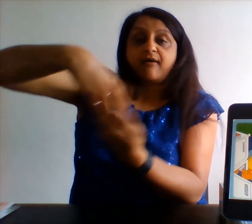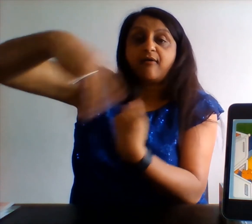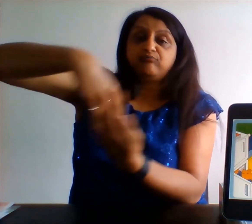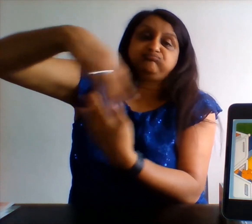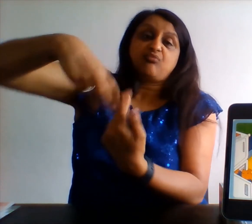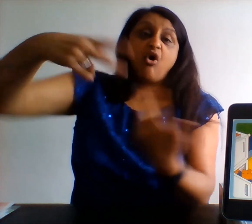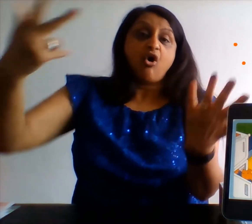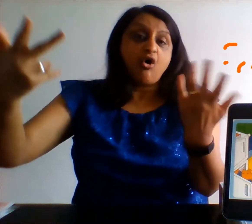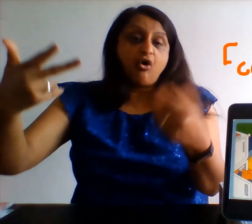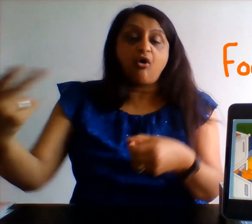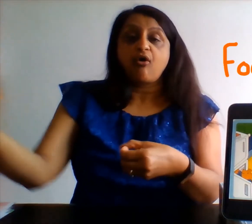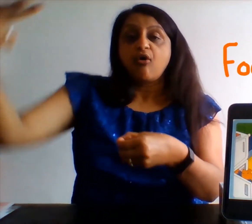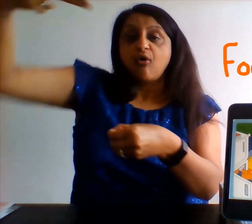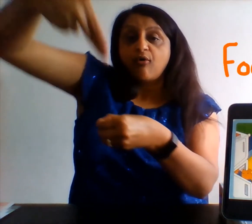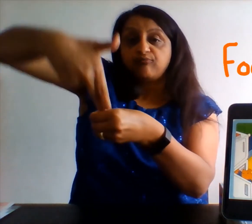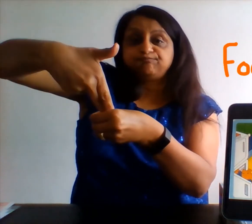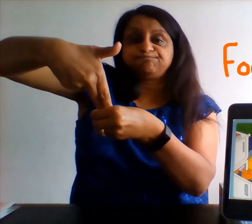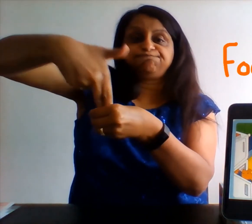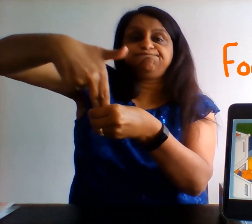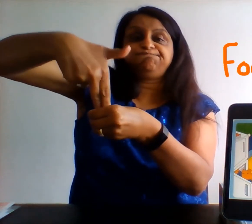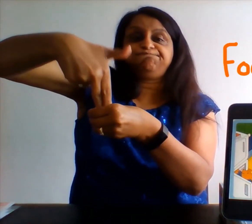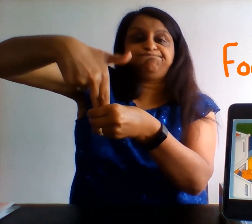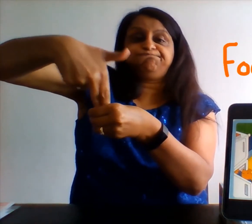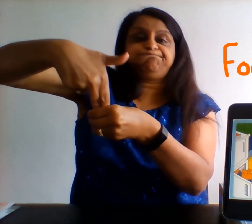A mixer.